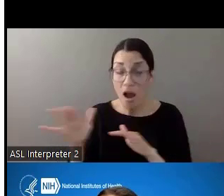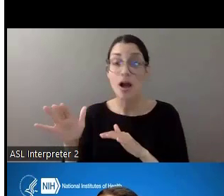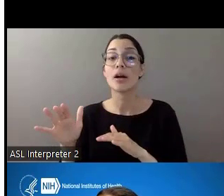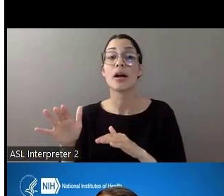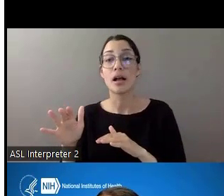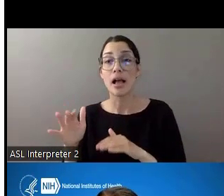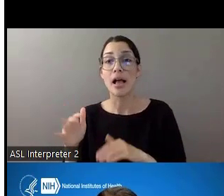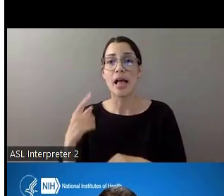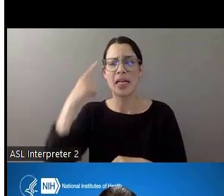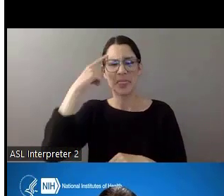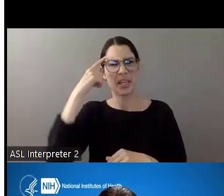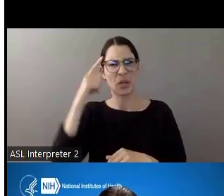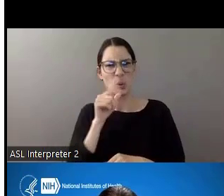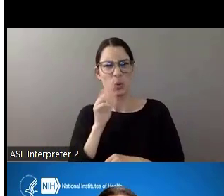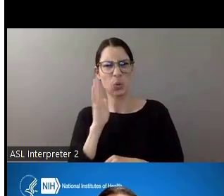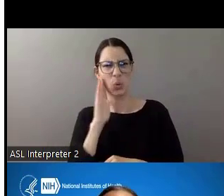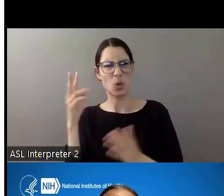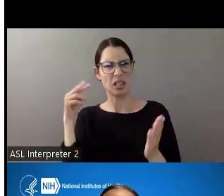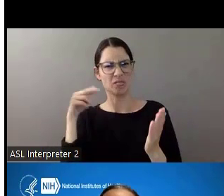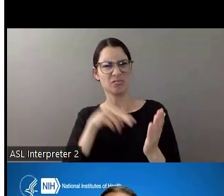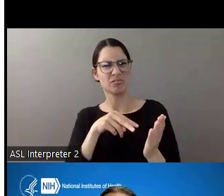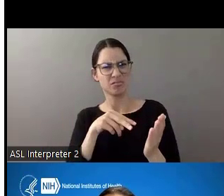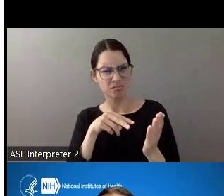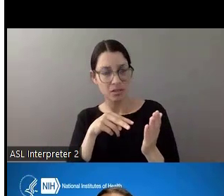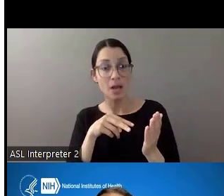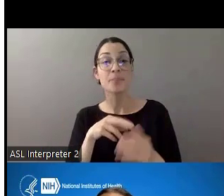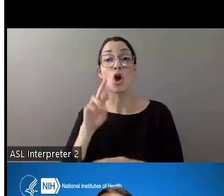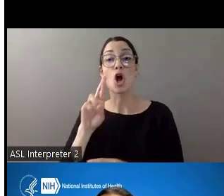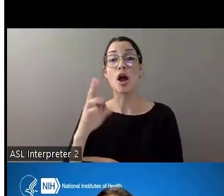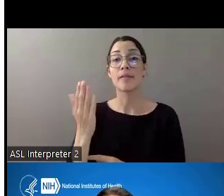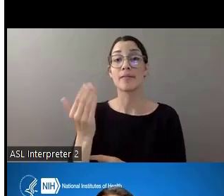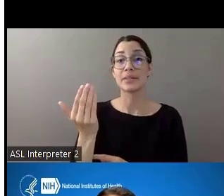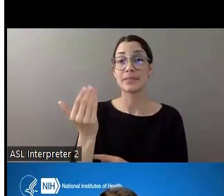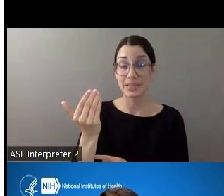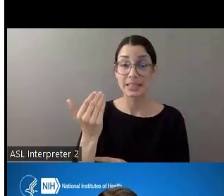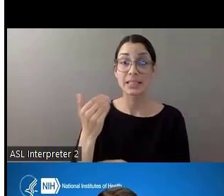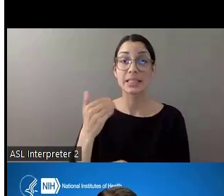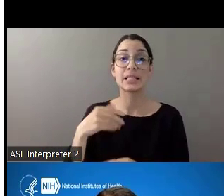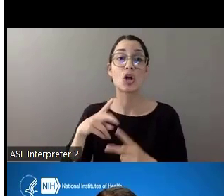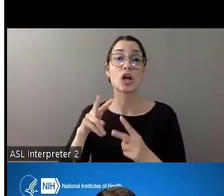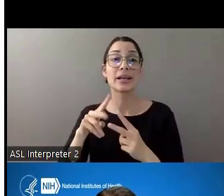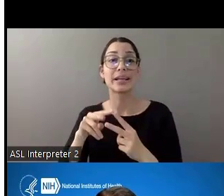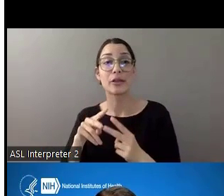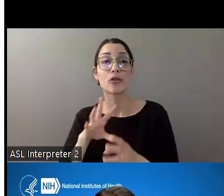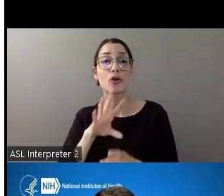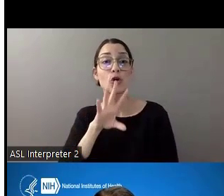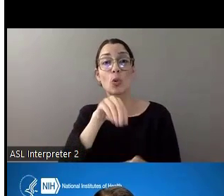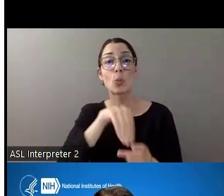Who's going to review this application?" R15s are either clustered within standing study sections -